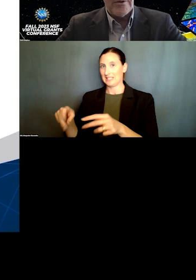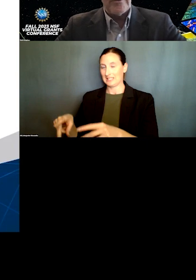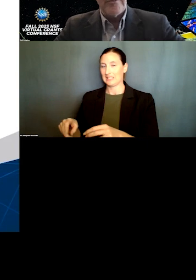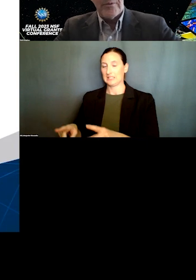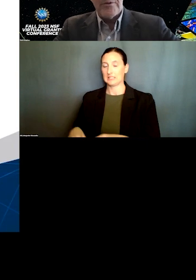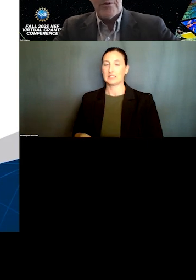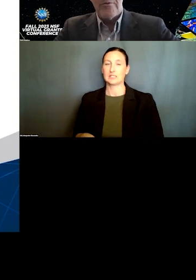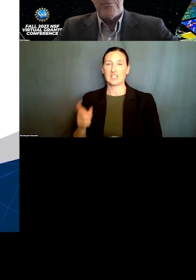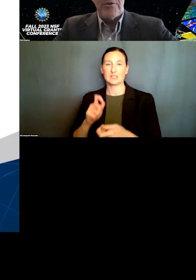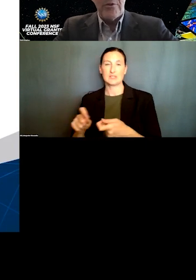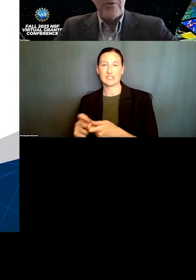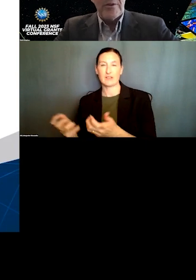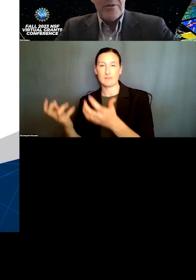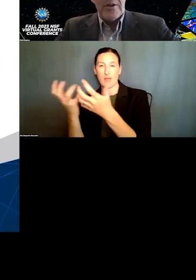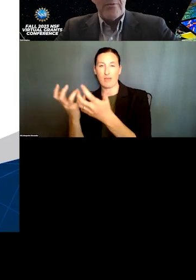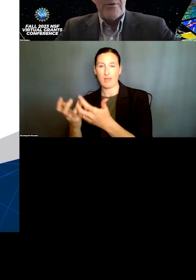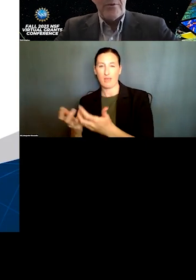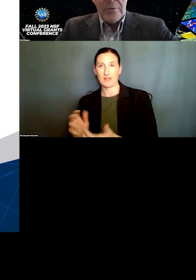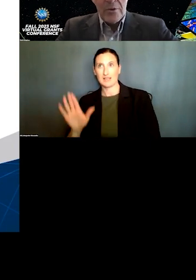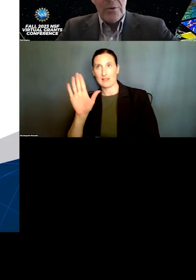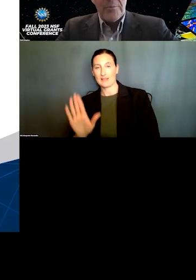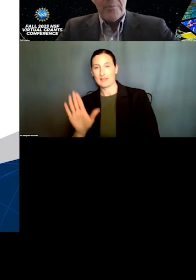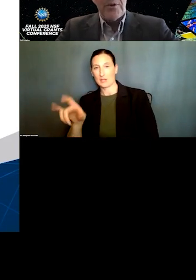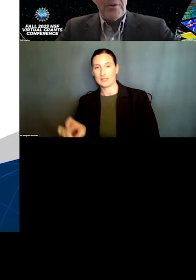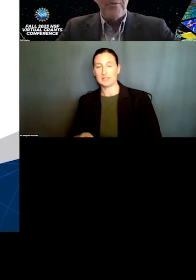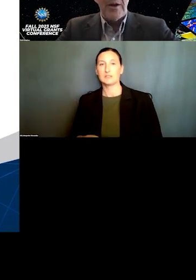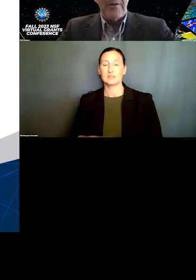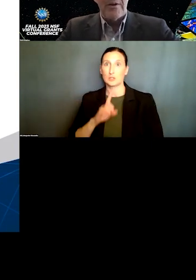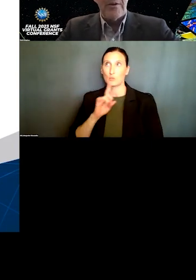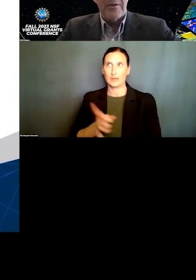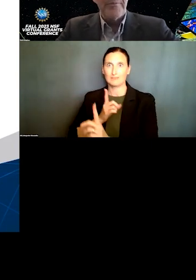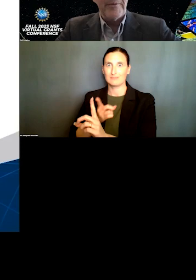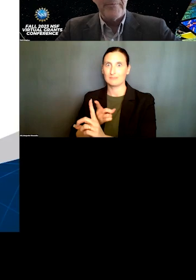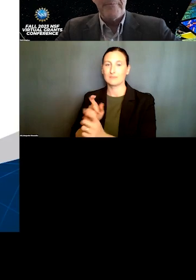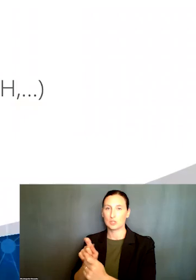are really specific and set up, they're really pretty highly targeted.